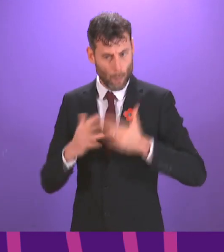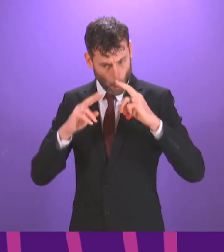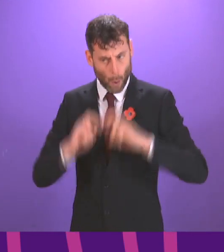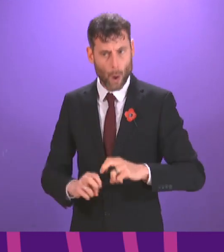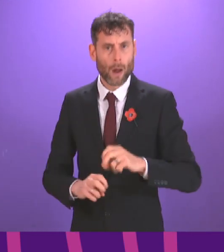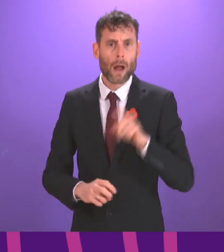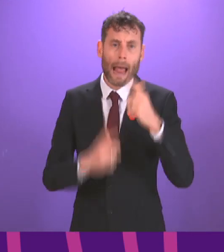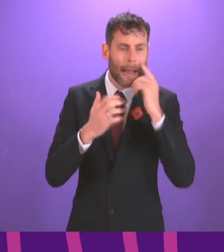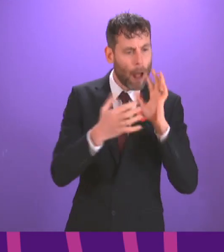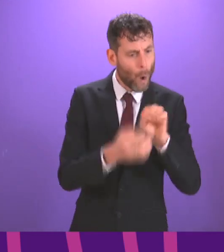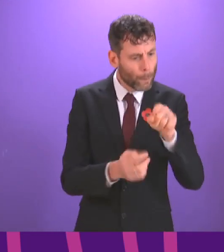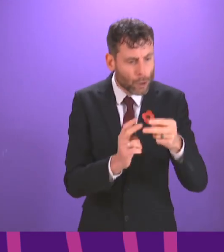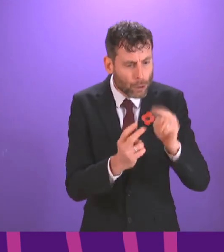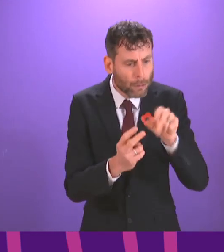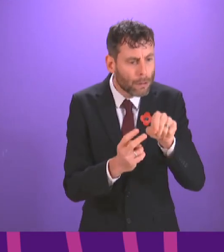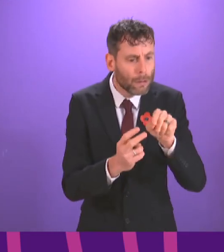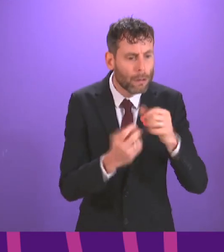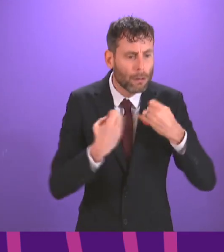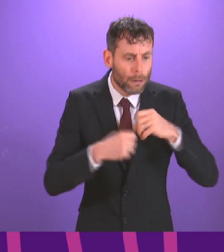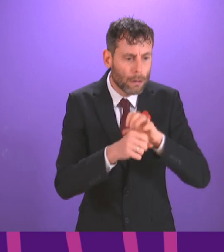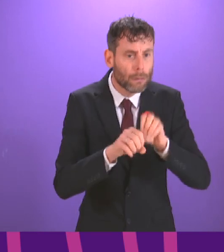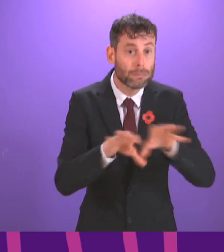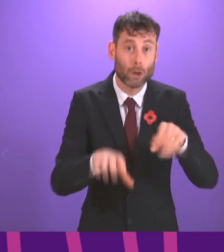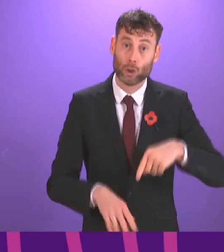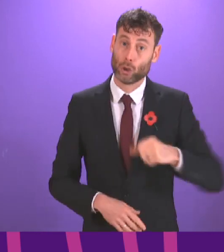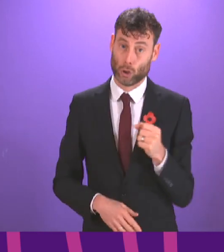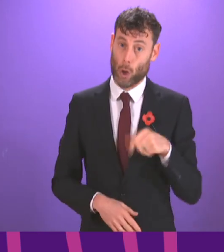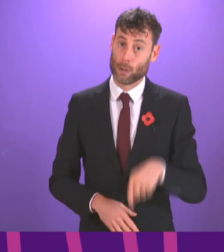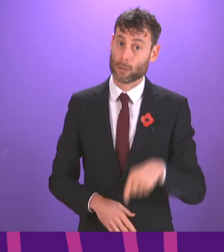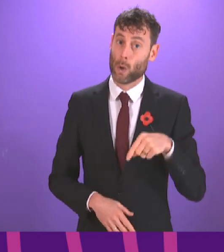homes. Scotland is probably doing more genomic sequencing than many countries are doing.